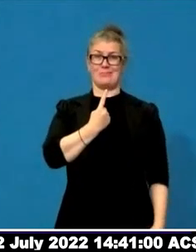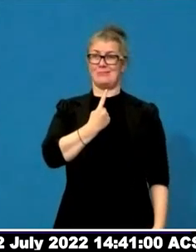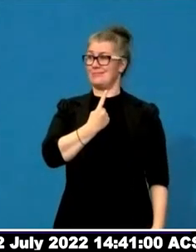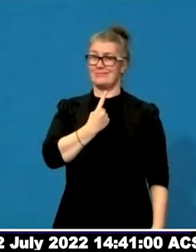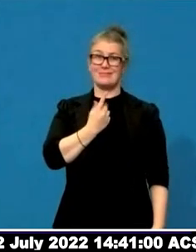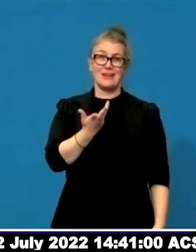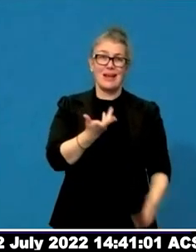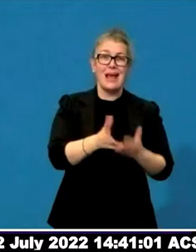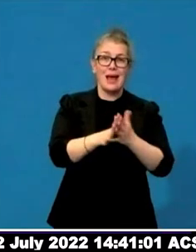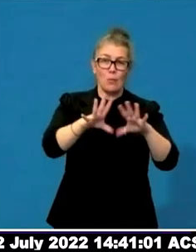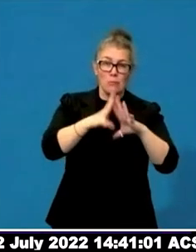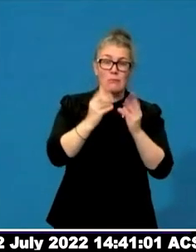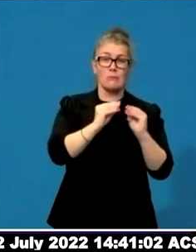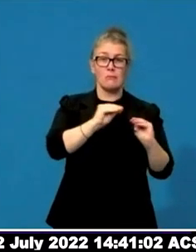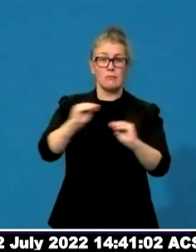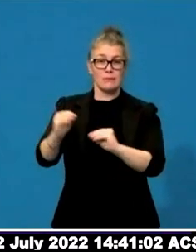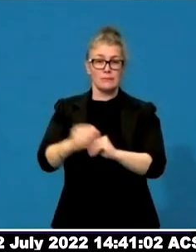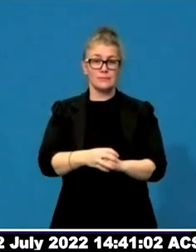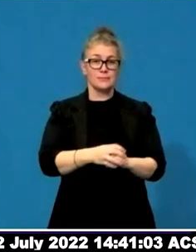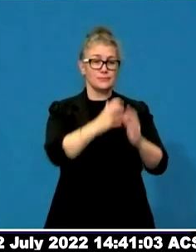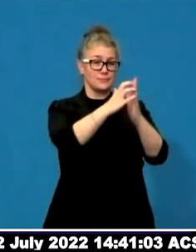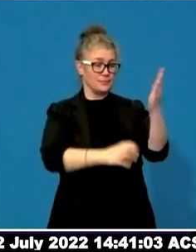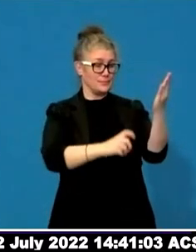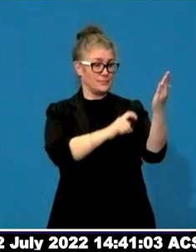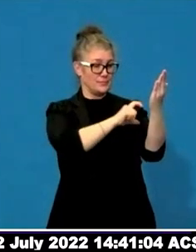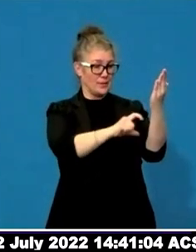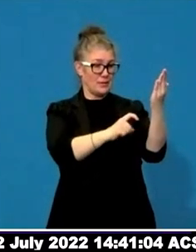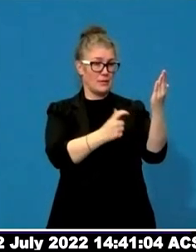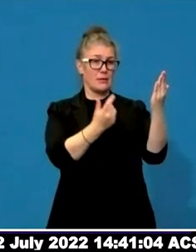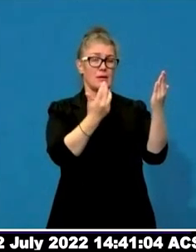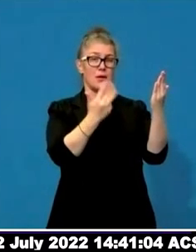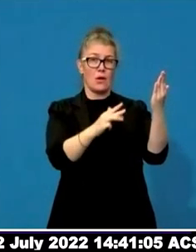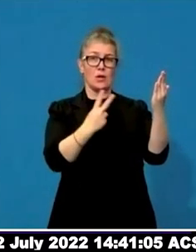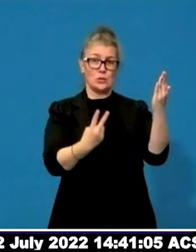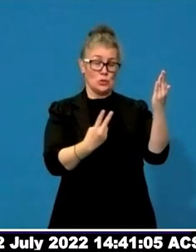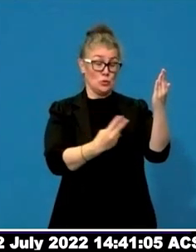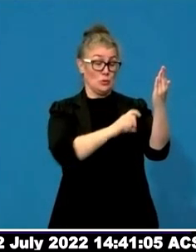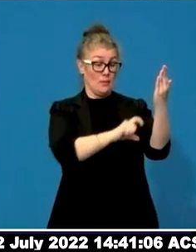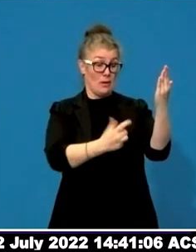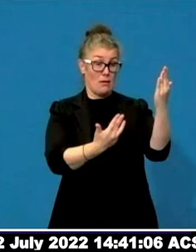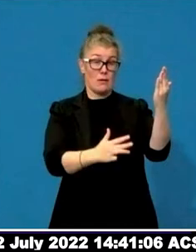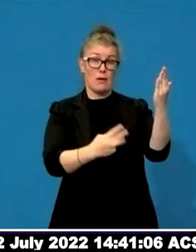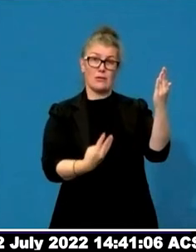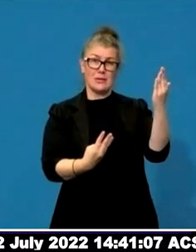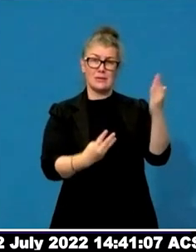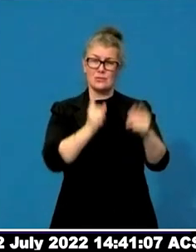I noticed in paragraphs 92 to 93 of your statement, you referred to Facebook support groups.